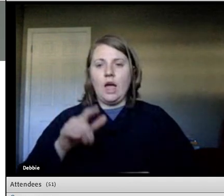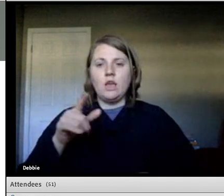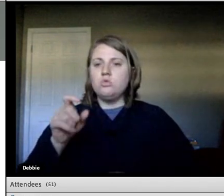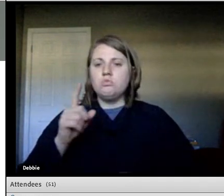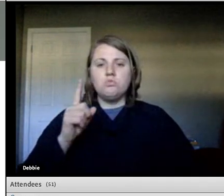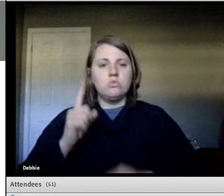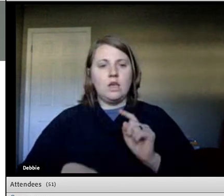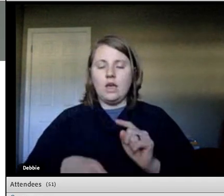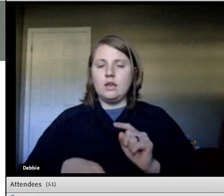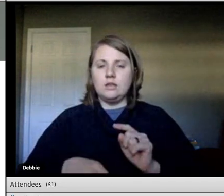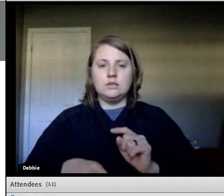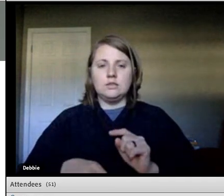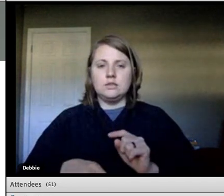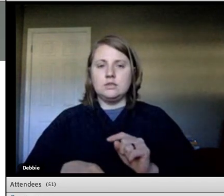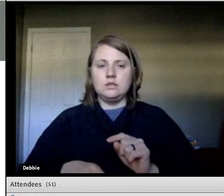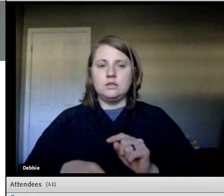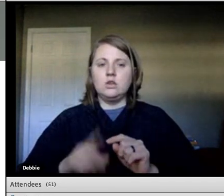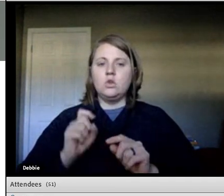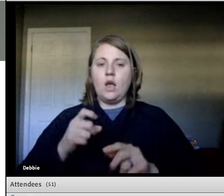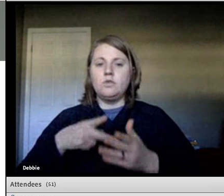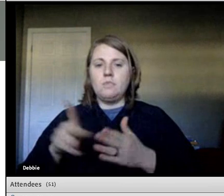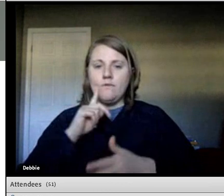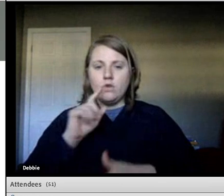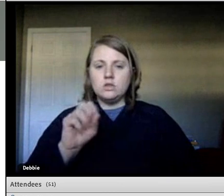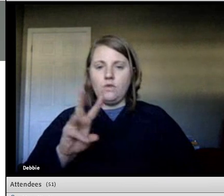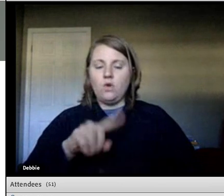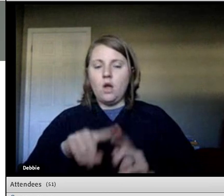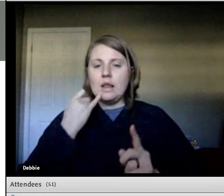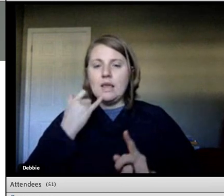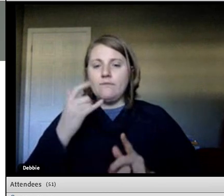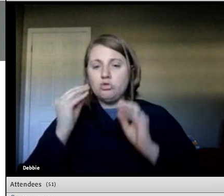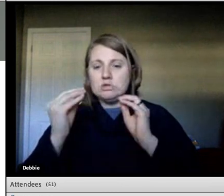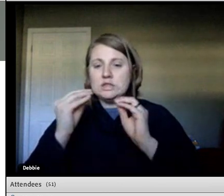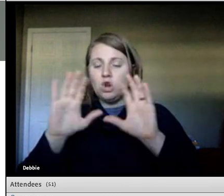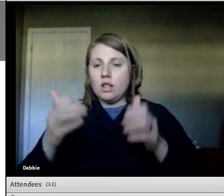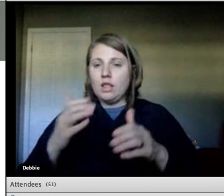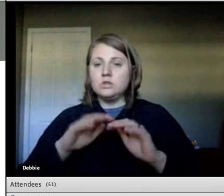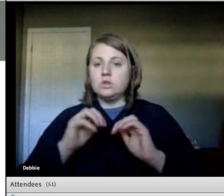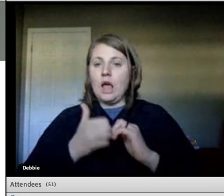but if you were teaching a class on how to use the software, it would be free of charge for everybody,